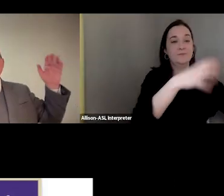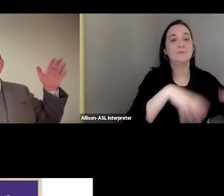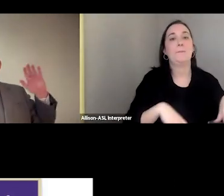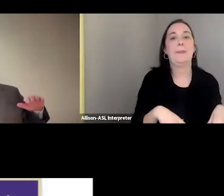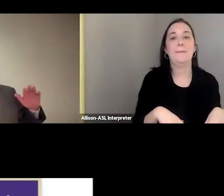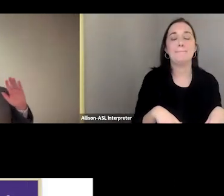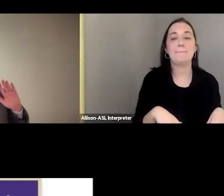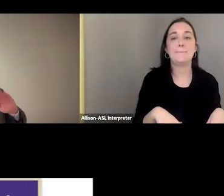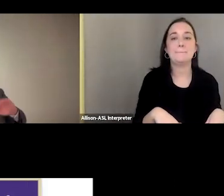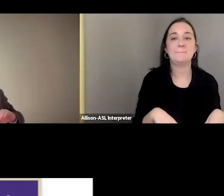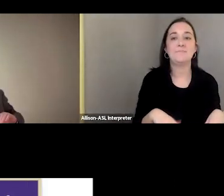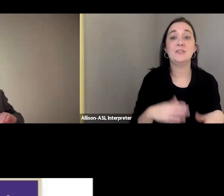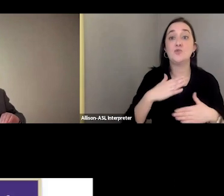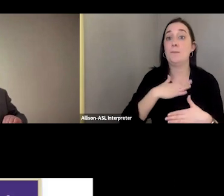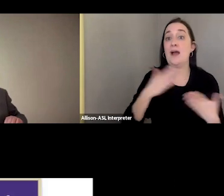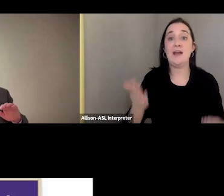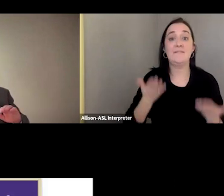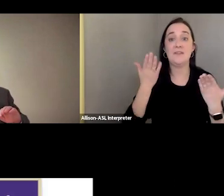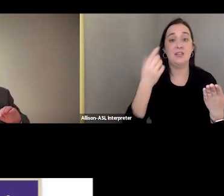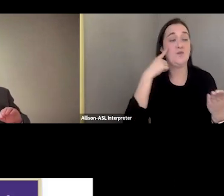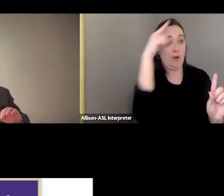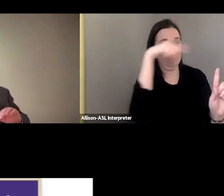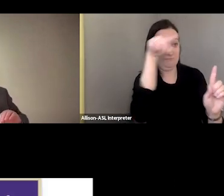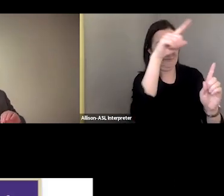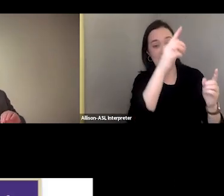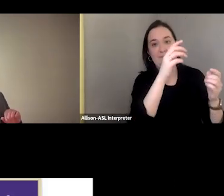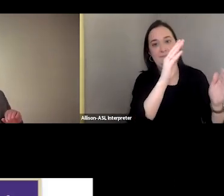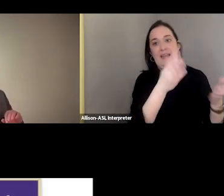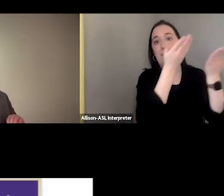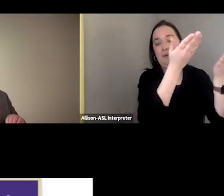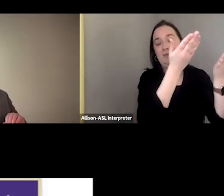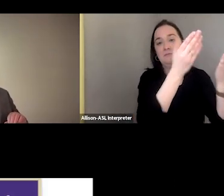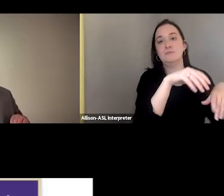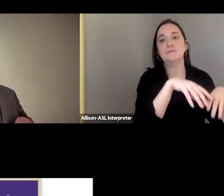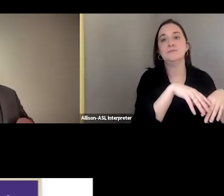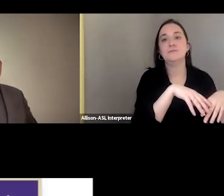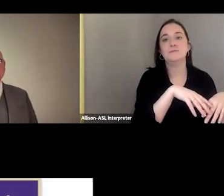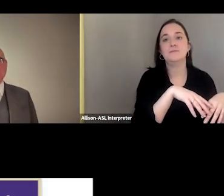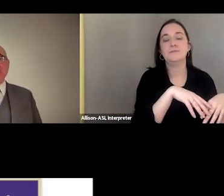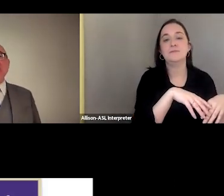And this is my advice to those particular people. If I were asking if this was my ask, what do I want of my administrators?